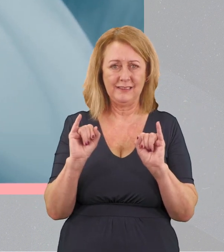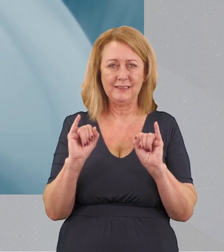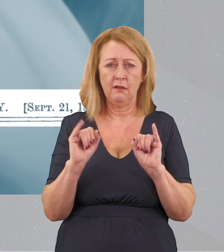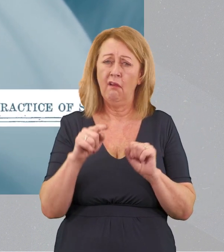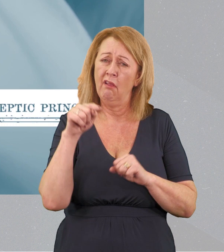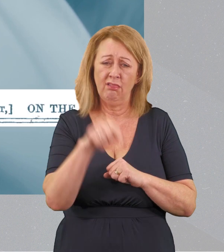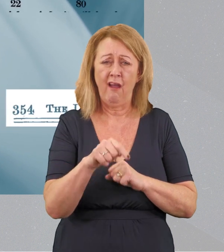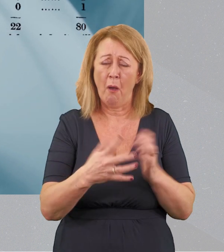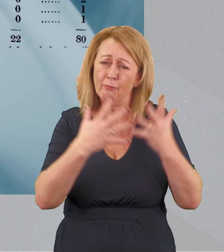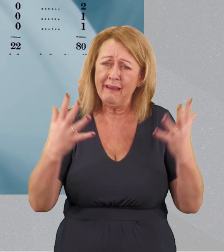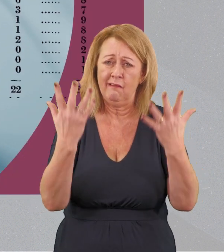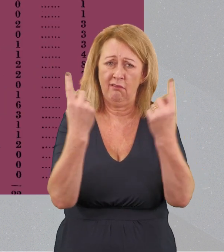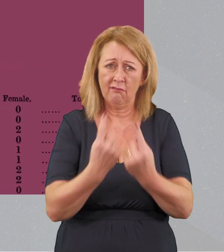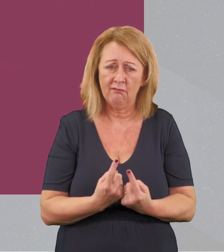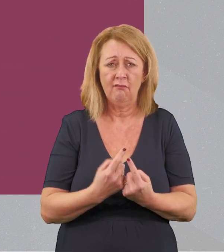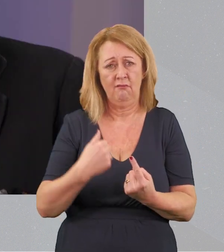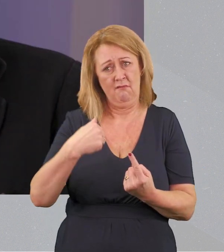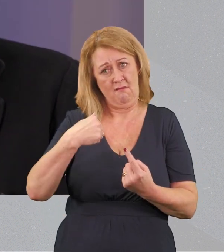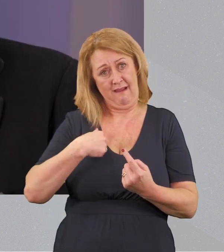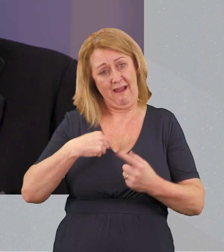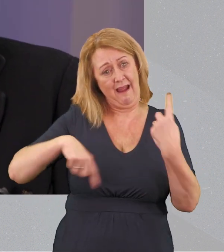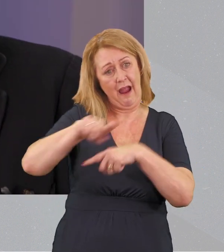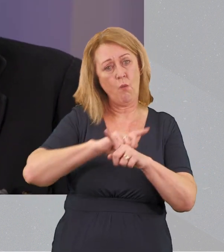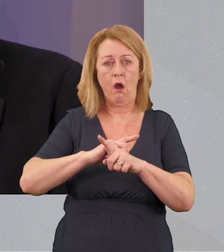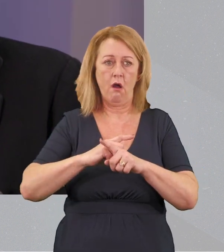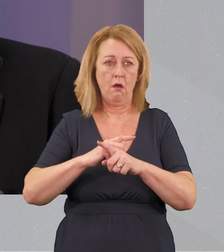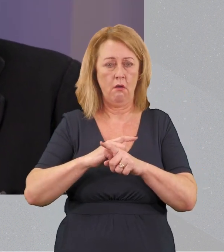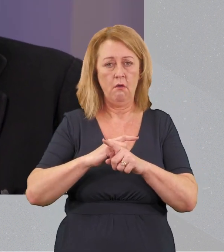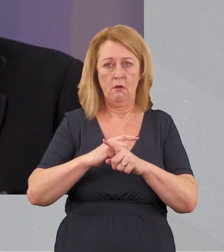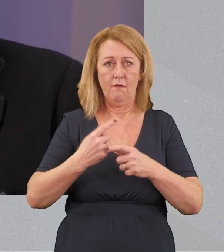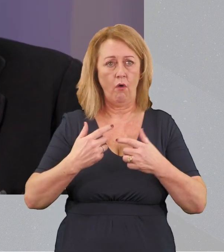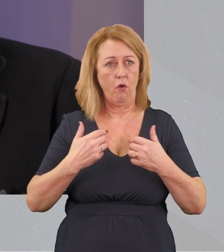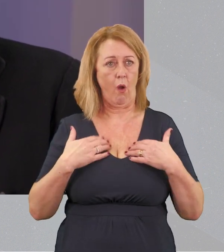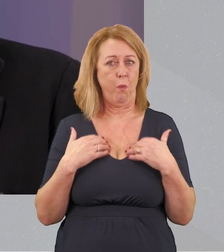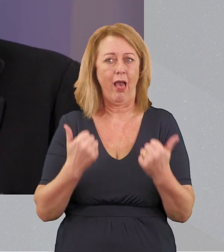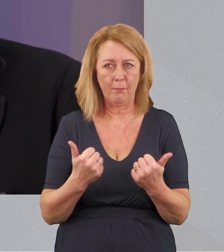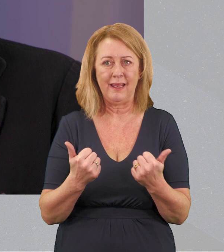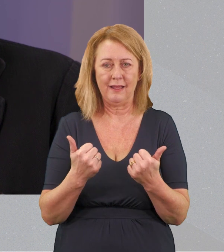These are major forces that are shaping the well-being of the global population.